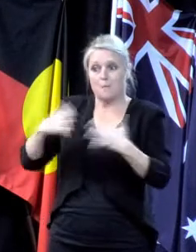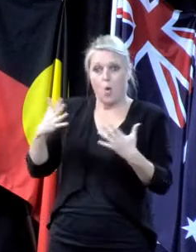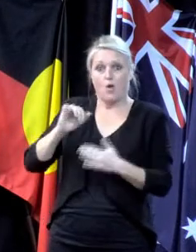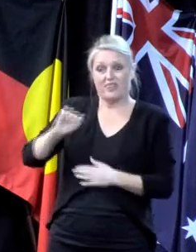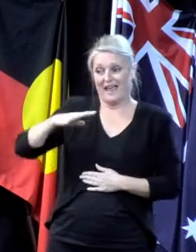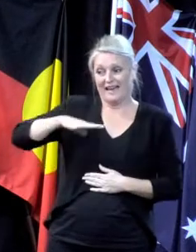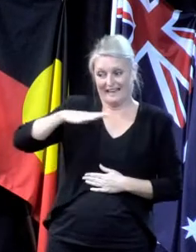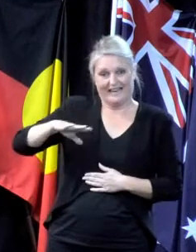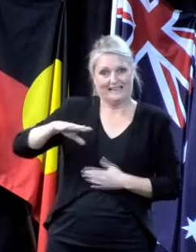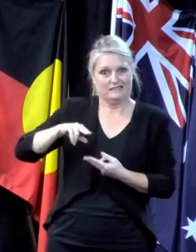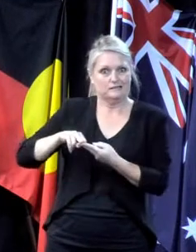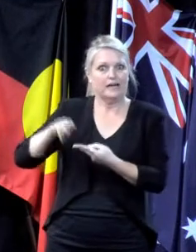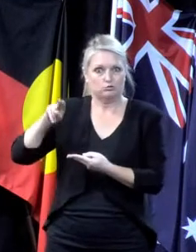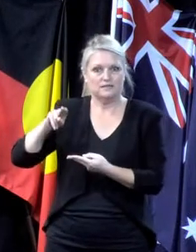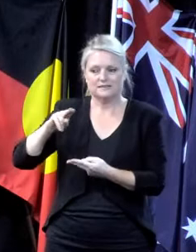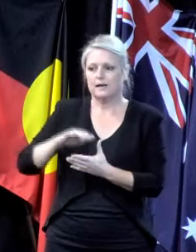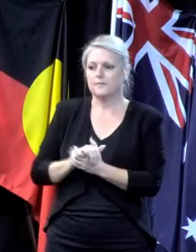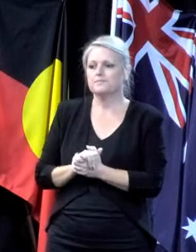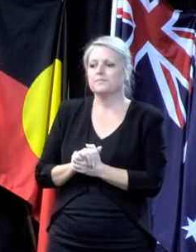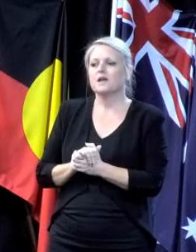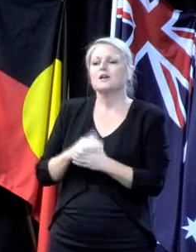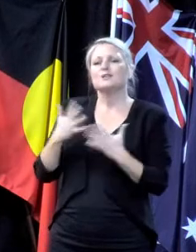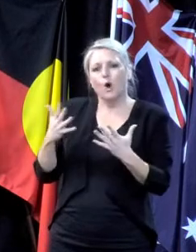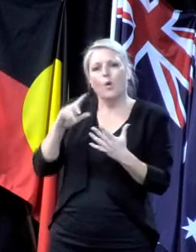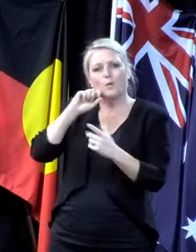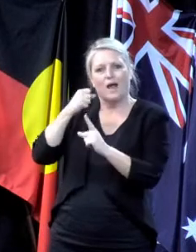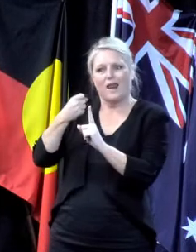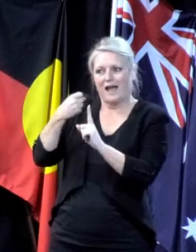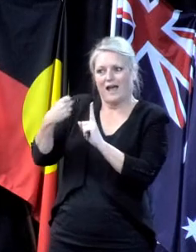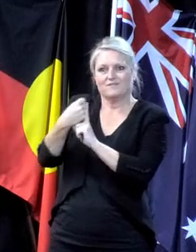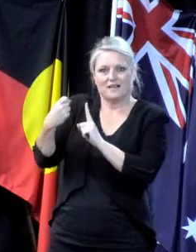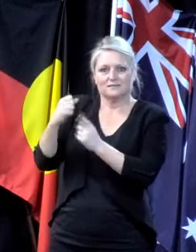has implications for funding. As a result, staff allocation,